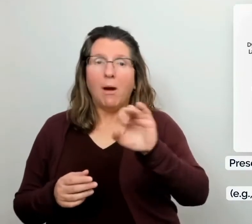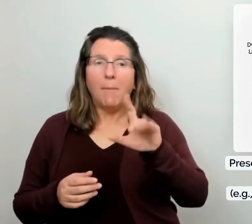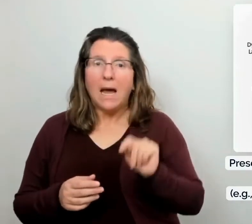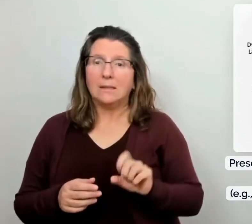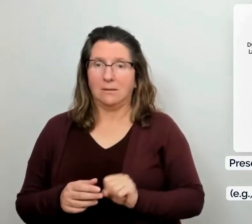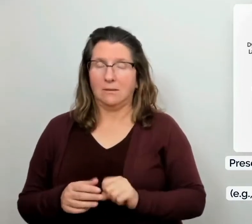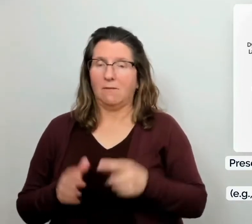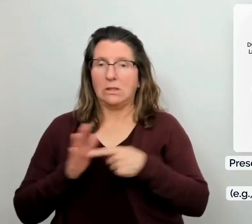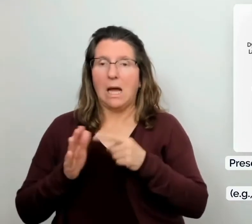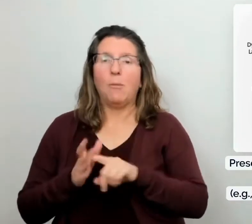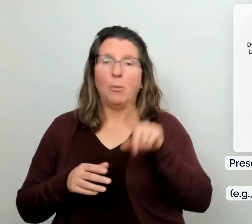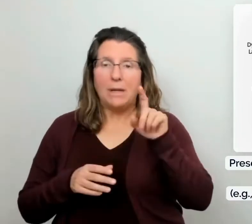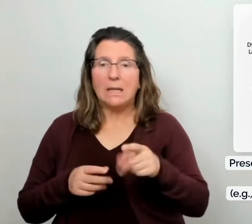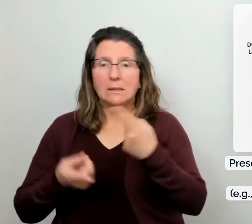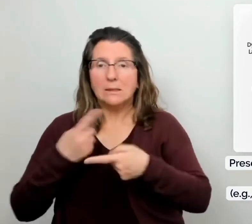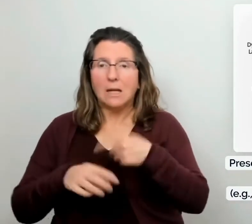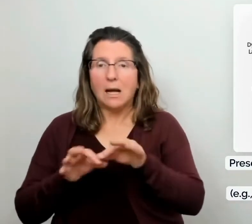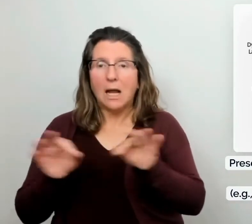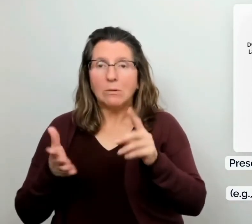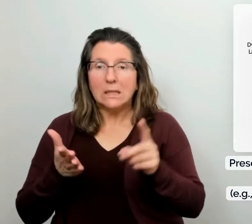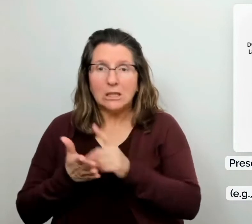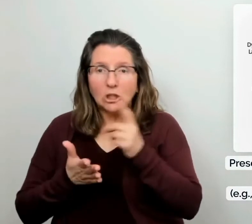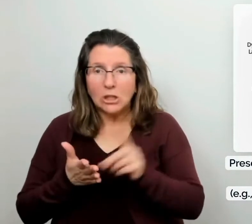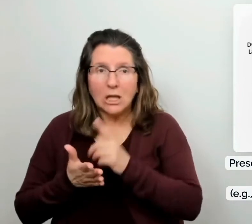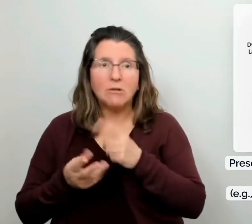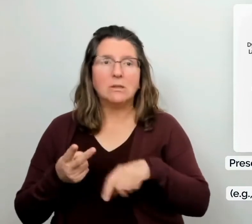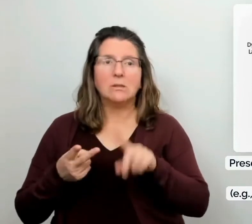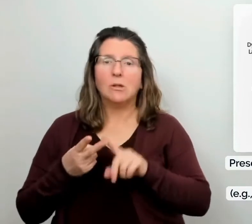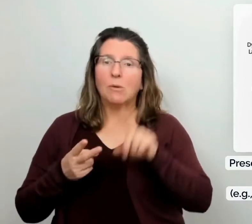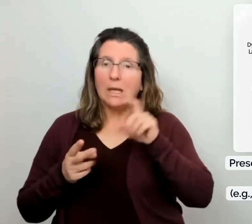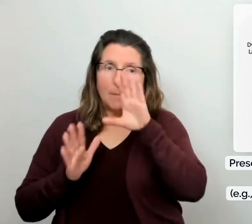Information needs to be provided or available through sign language dictionaries,